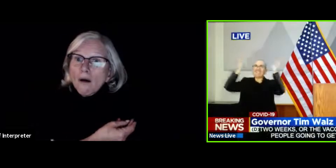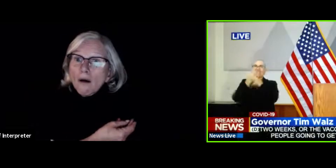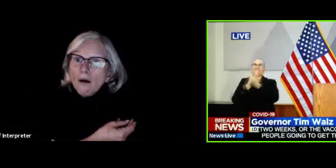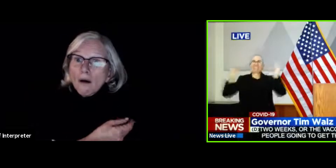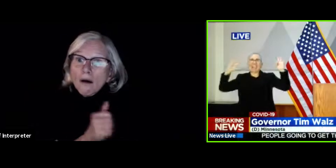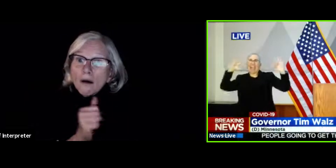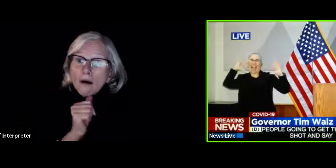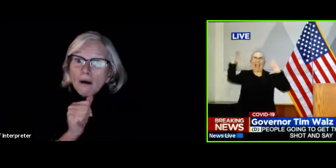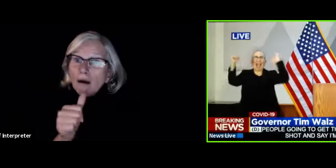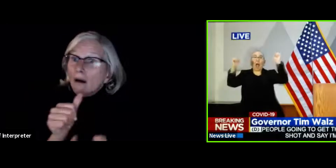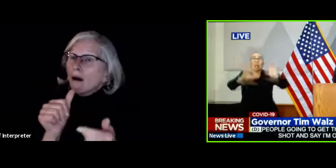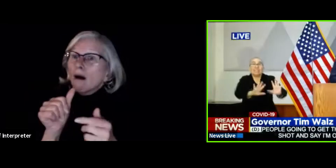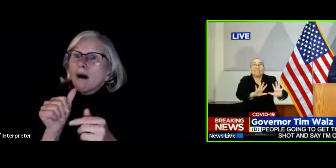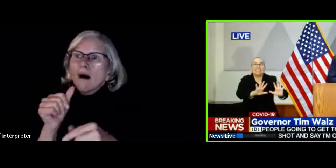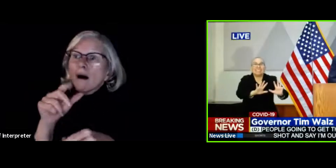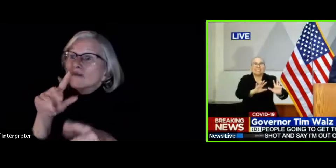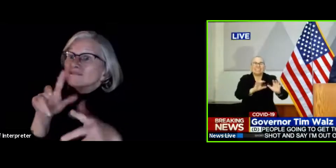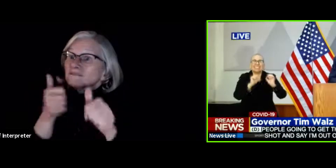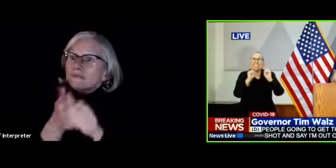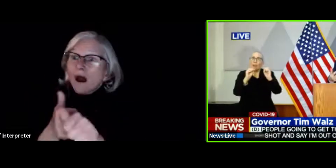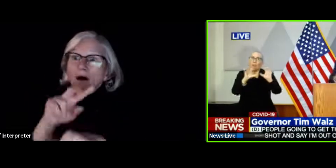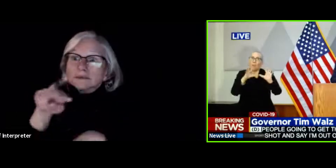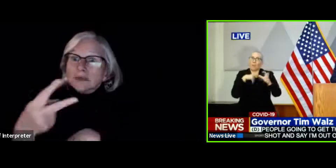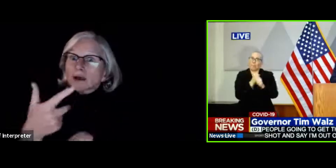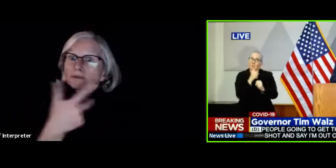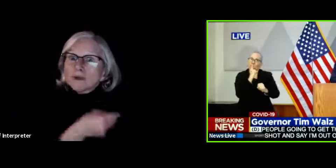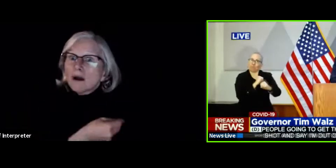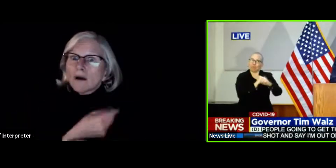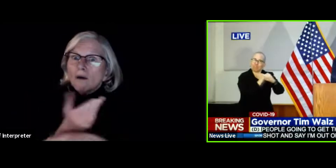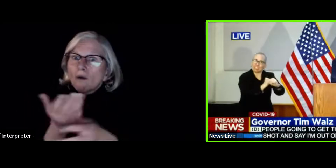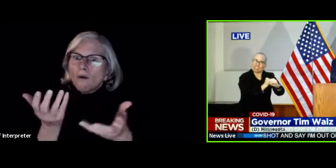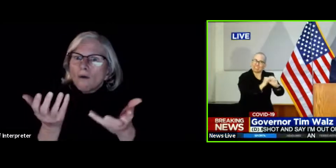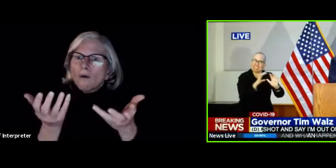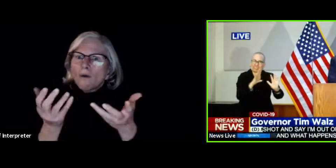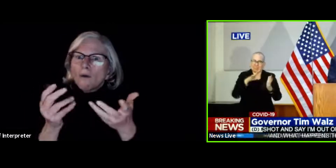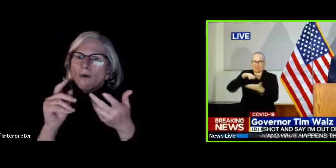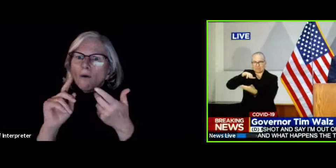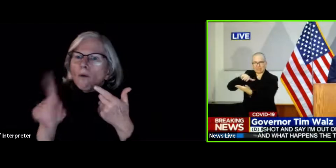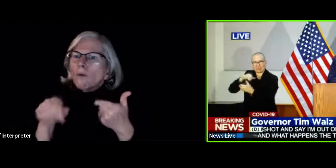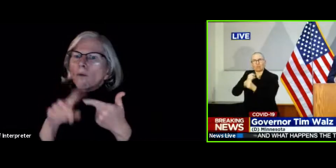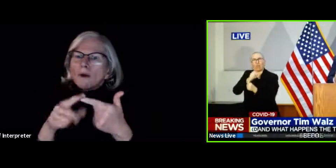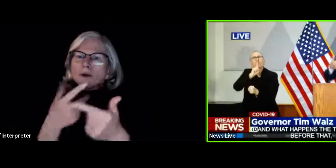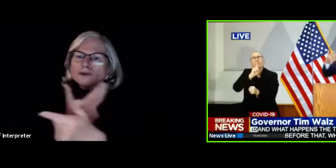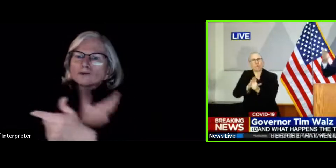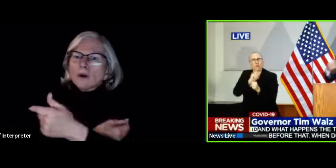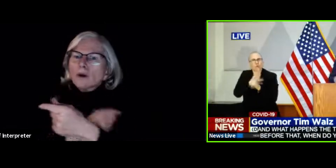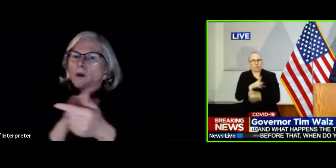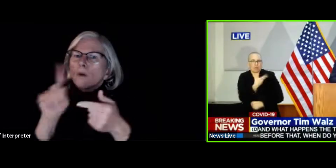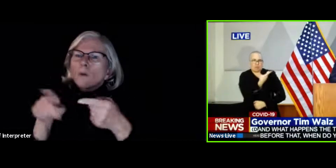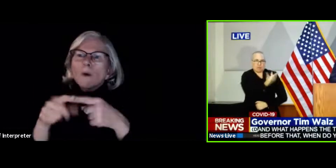WHEN DO THE ASYMPTOMATIC SPREADS STOP. THAT'S WHERE WE NEED THE DATA AND THE SCIENCE AND GET THAT OUT TO MINNESOTANS.